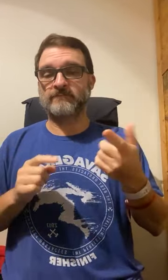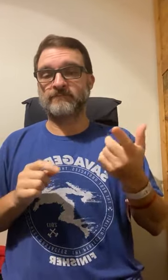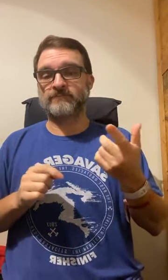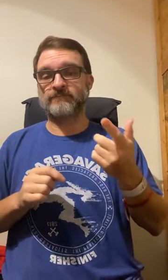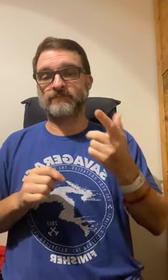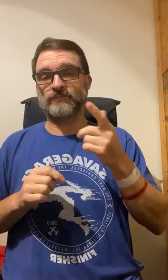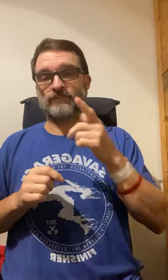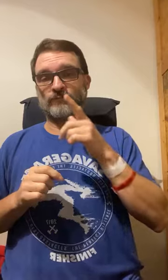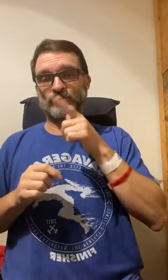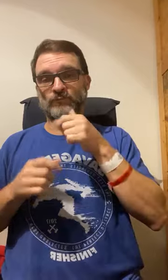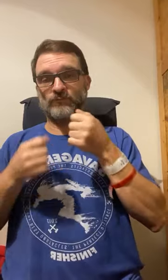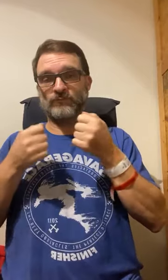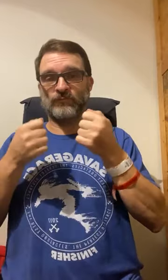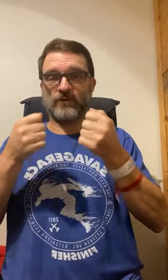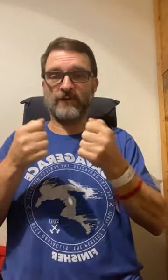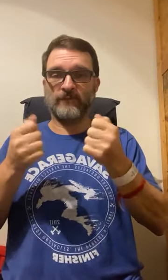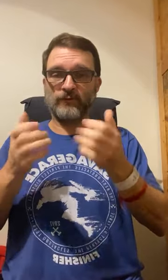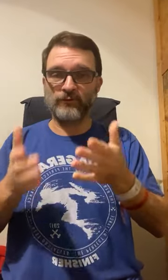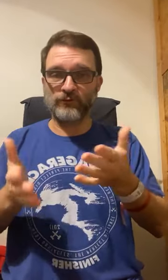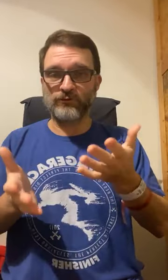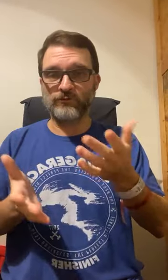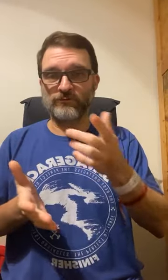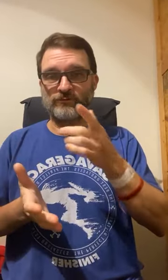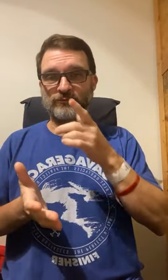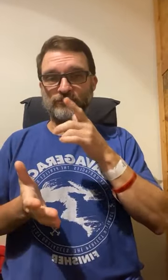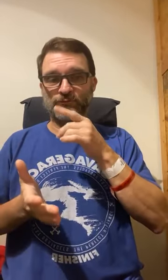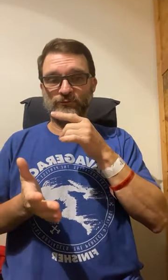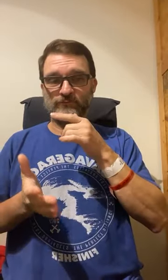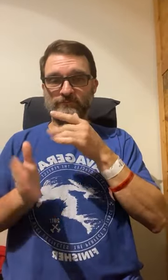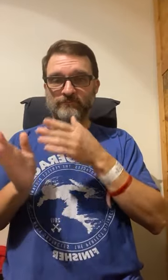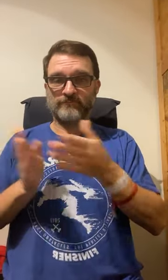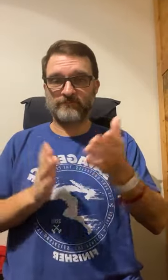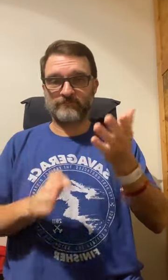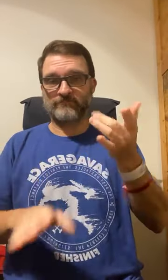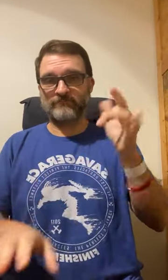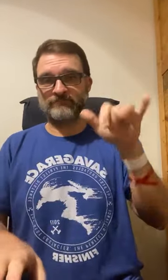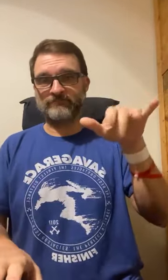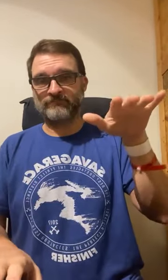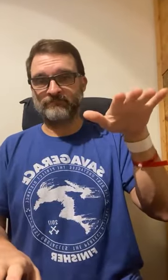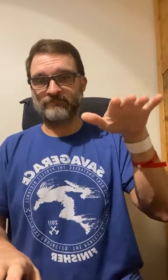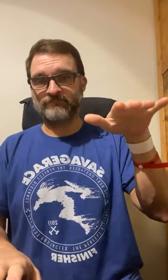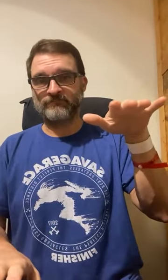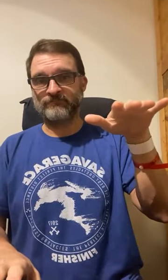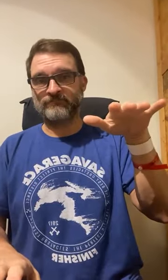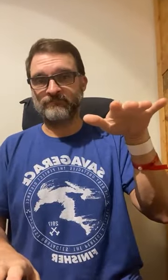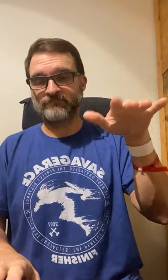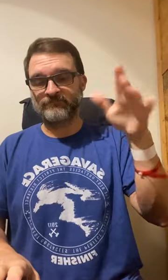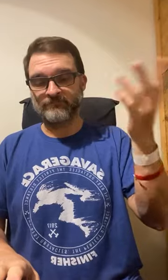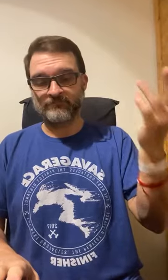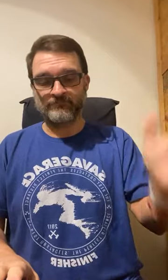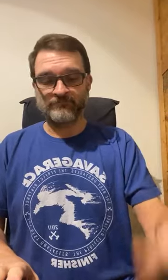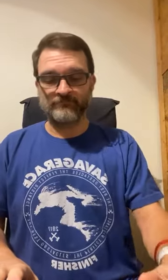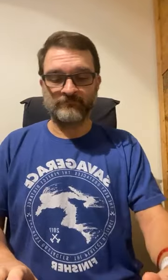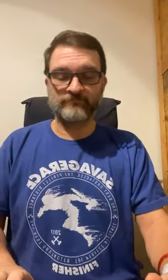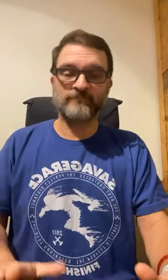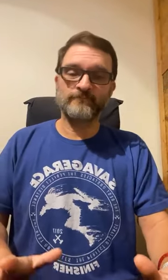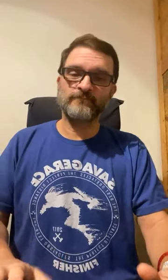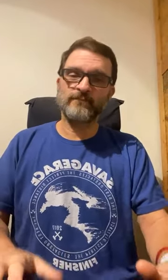But who was the driver & the planner in the whole girls getaway trip?